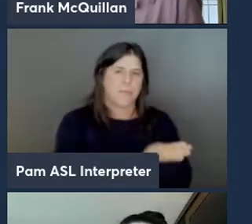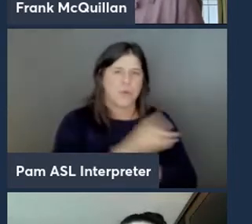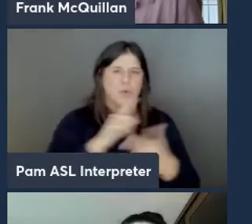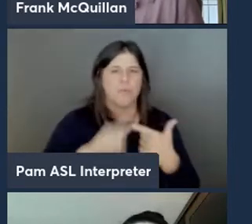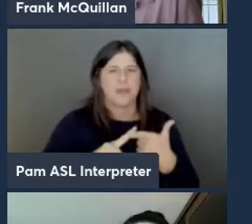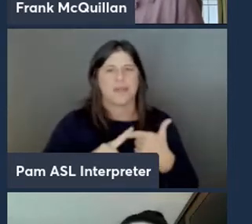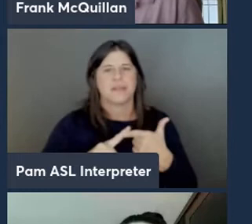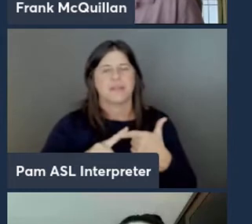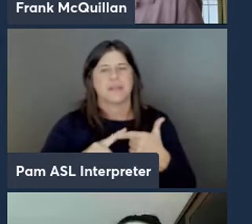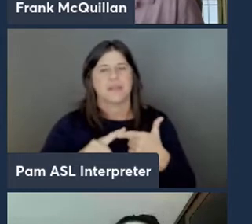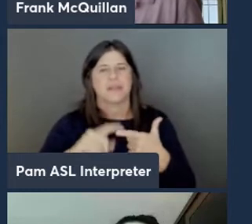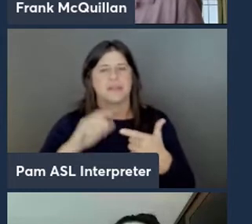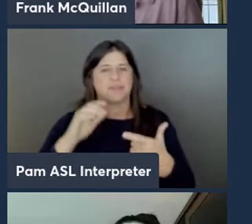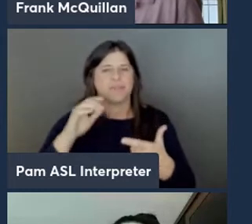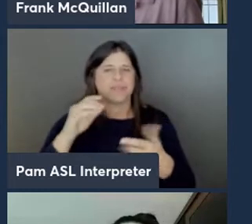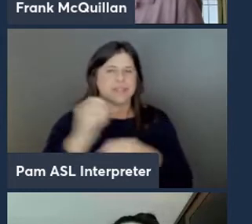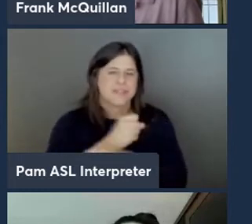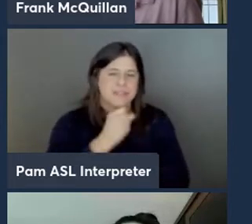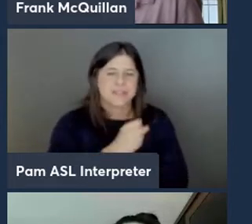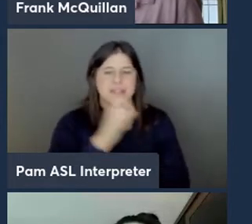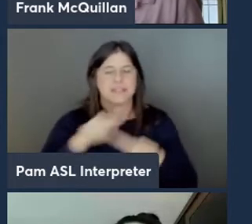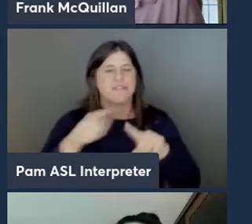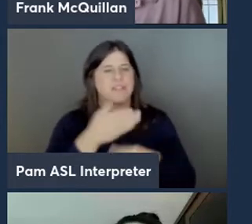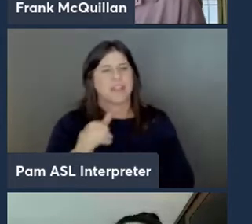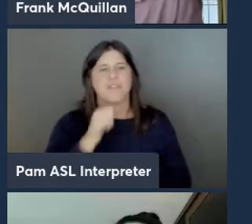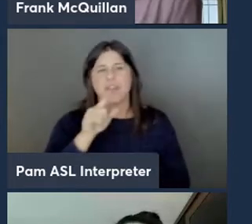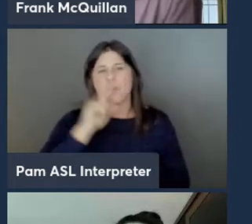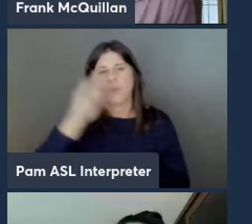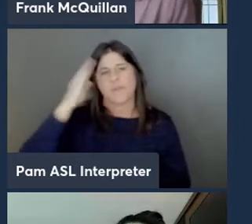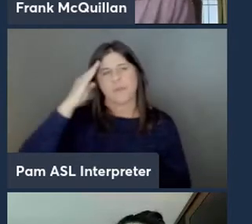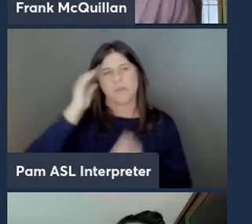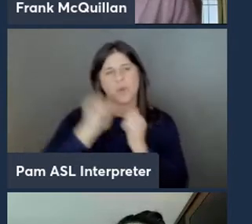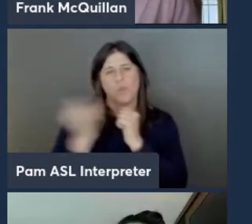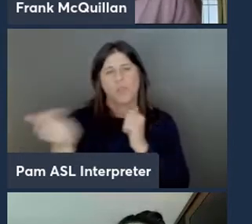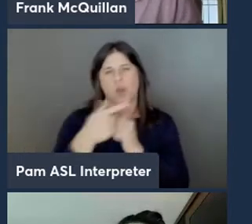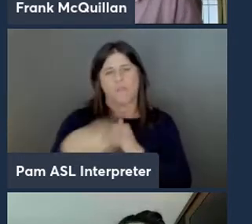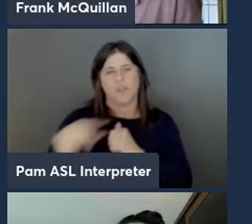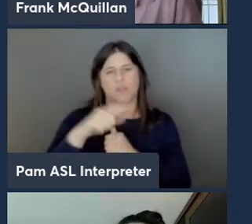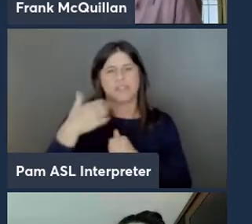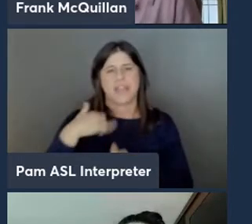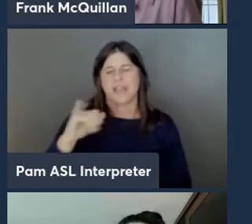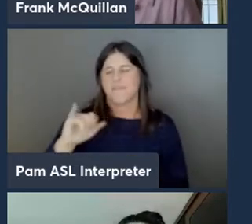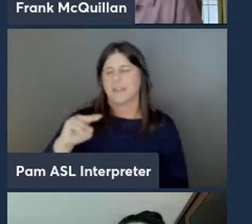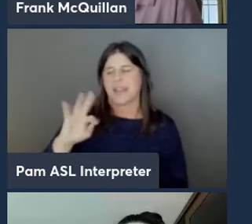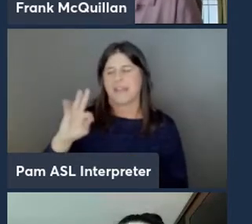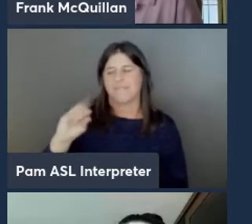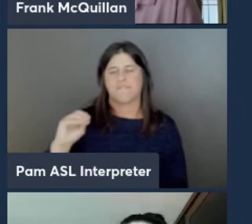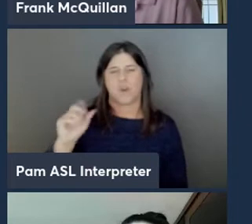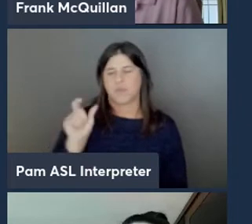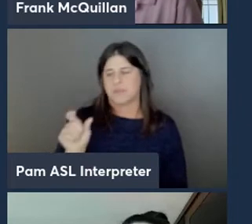Now, if you're not familiar with all these terms, there's always info tabs on the side to help you figure out what that means.